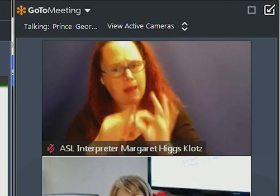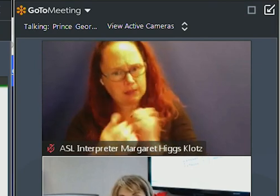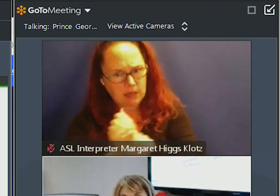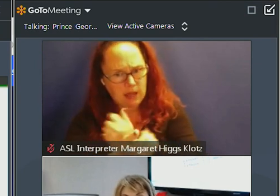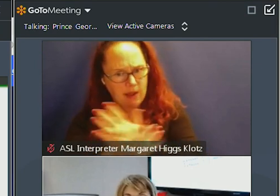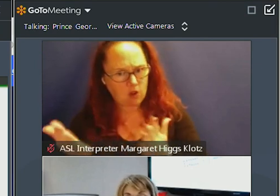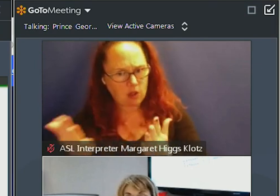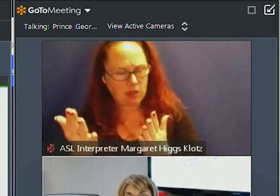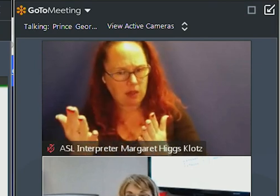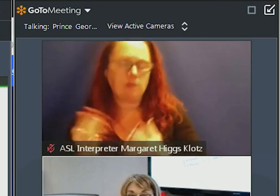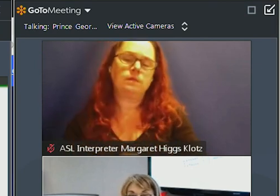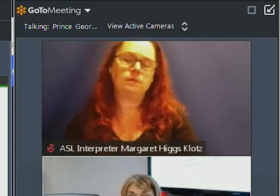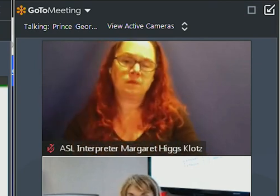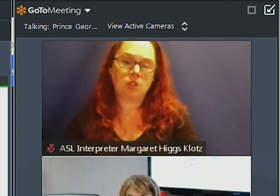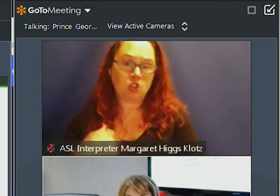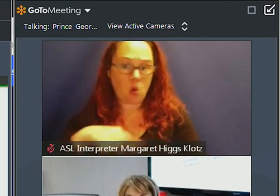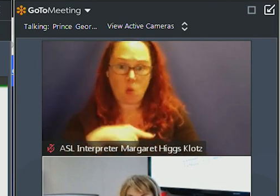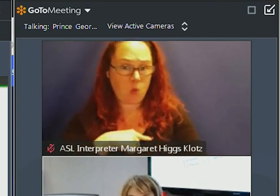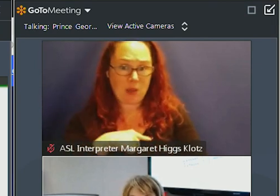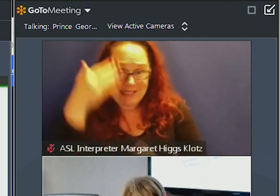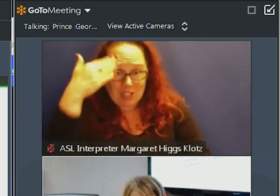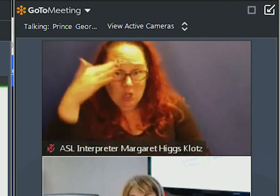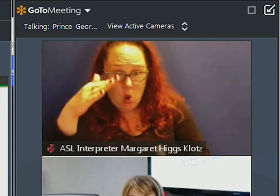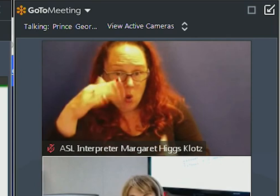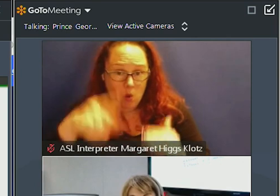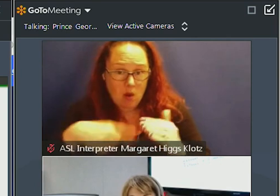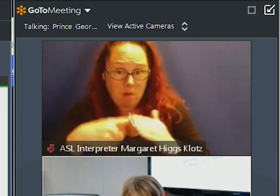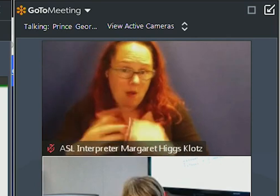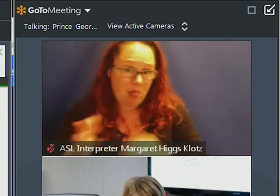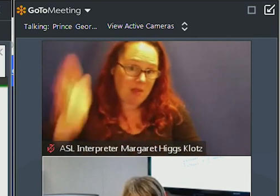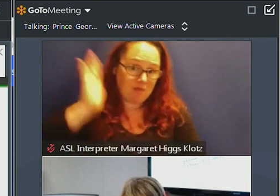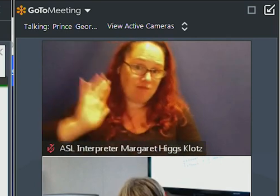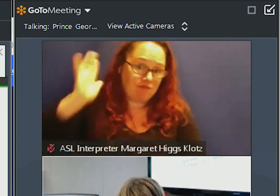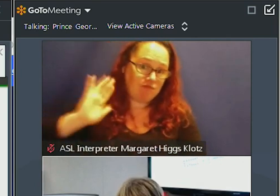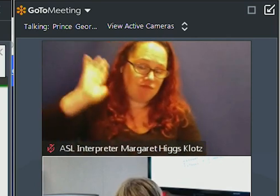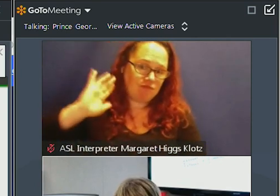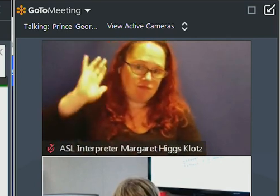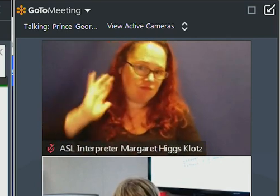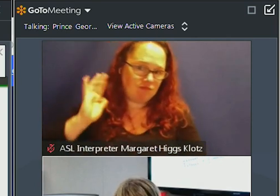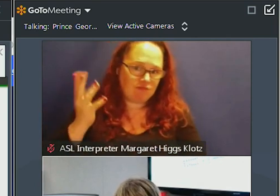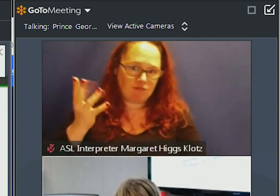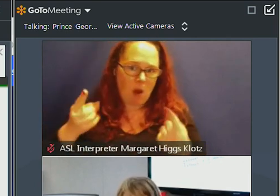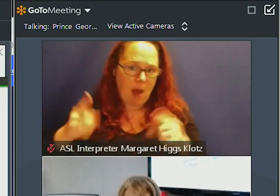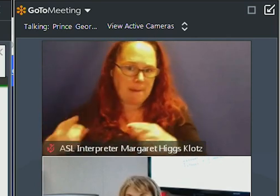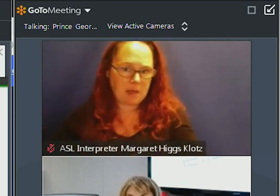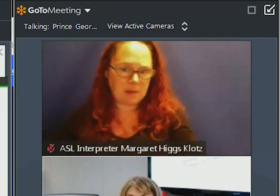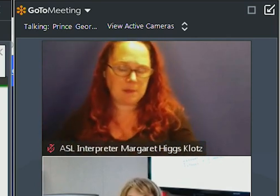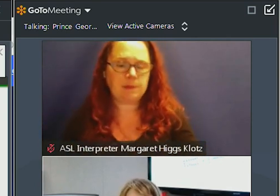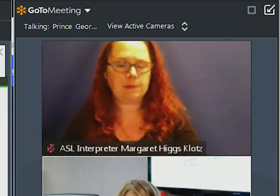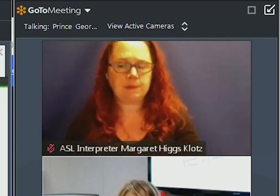So we, we weren't privy to all of that, that took place a long time ago, so, okay.